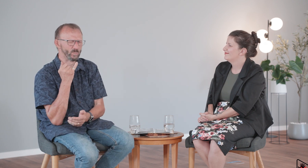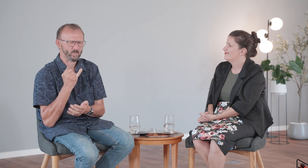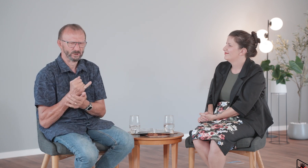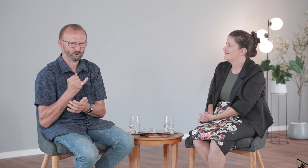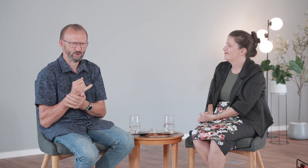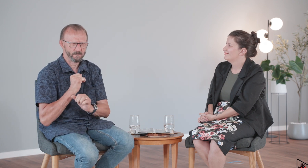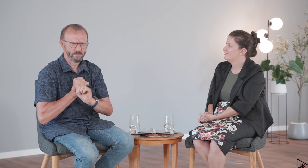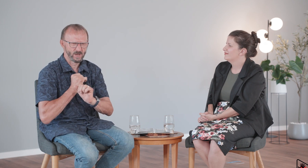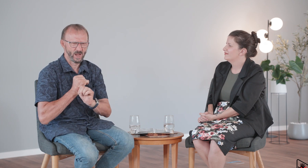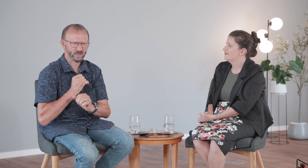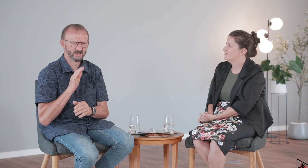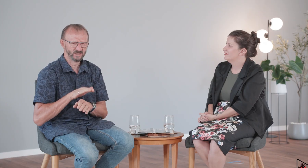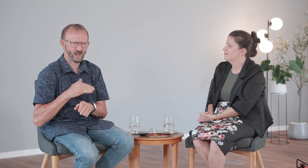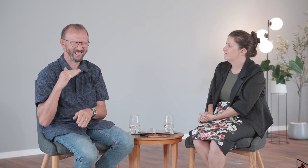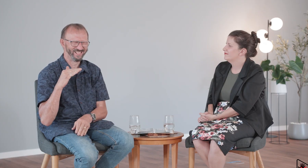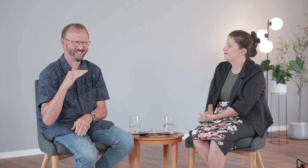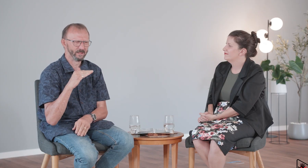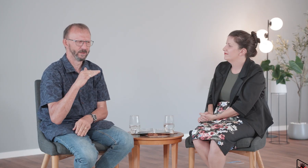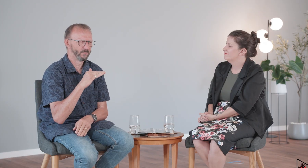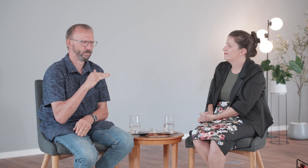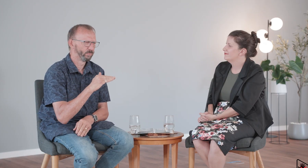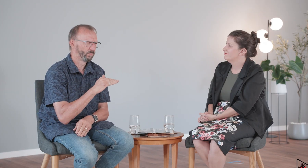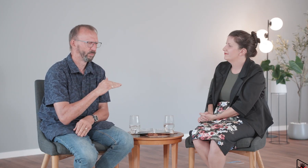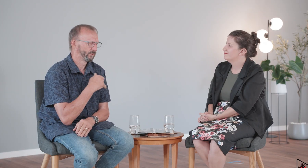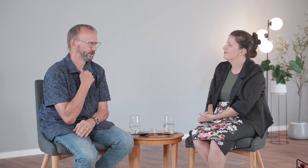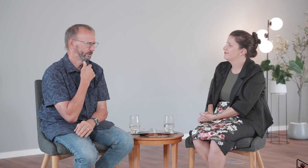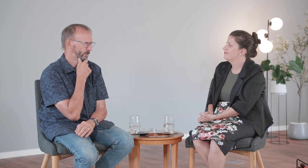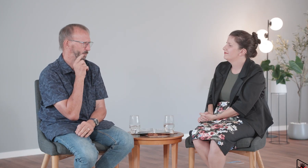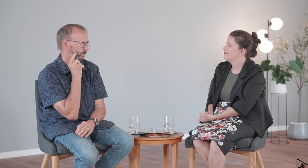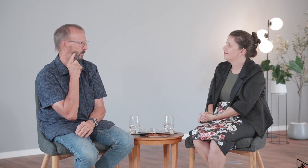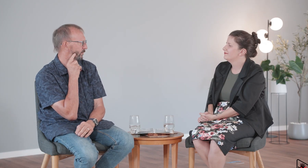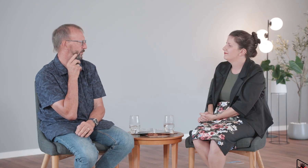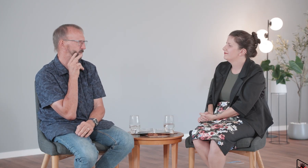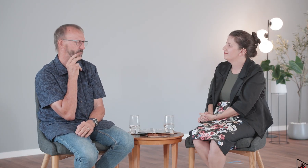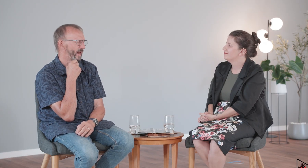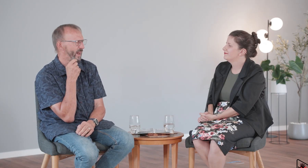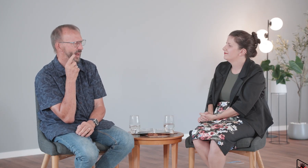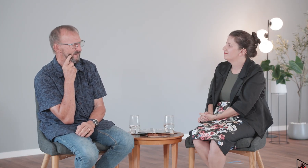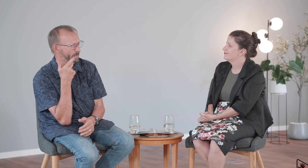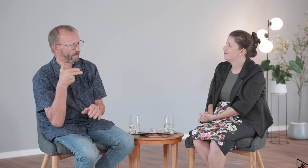to figure out what was going on with this motor. Why had we lost power? And I thought, I'll have